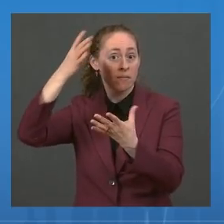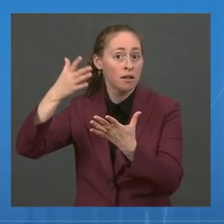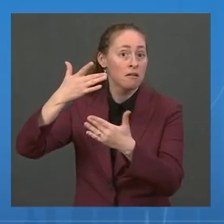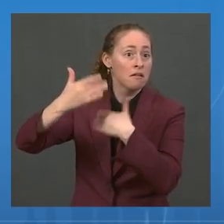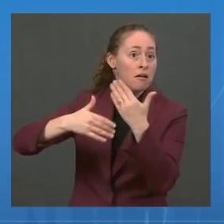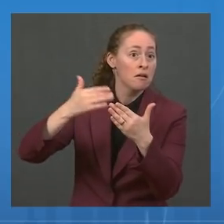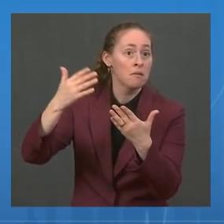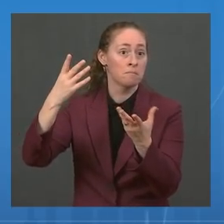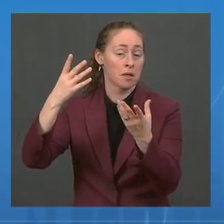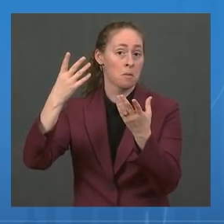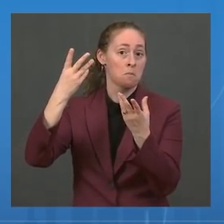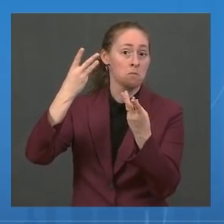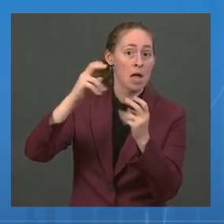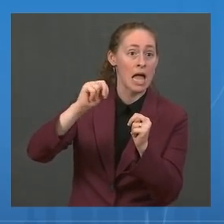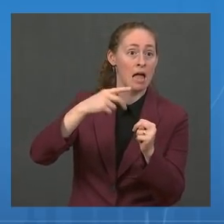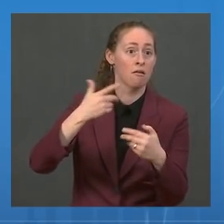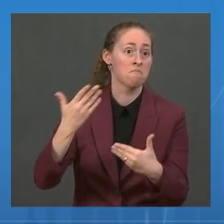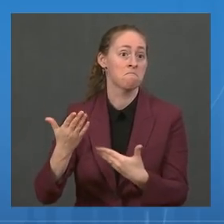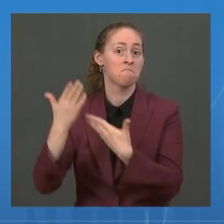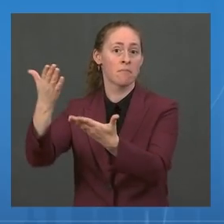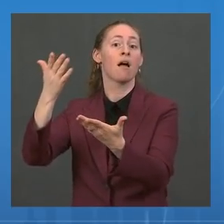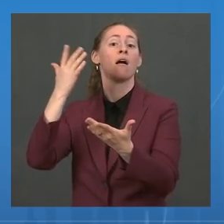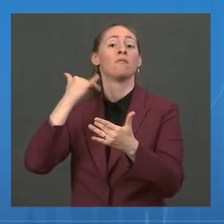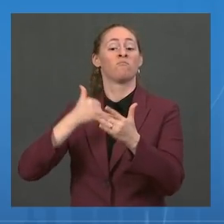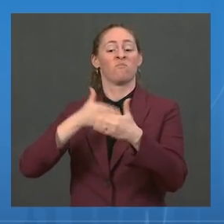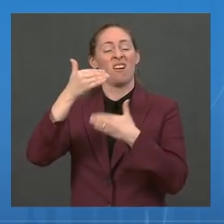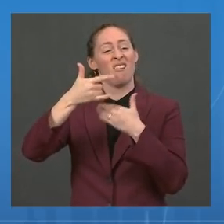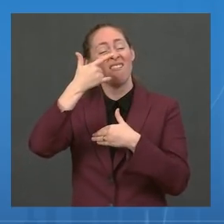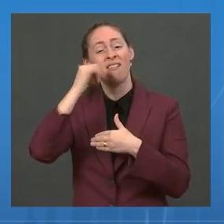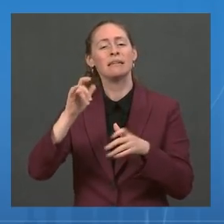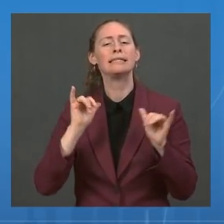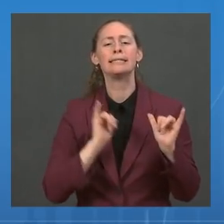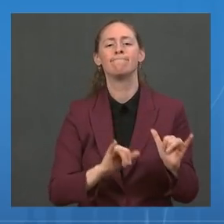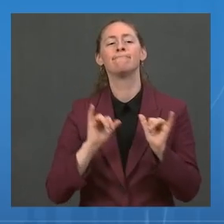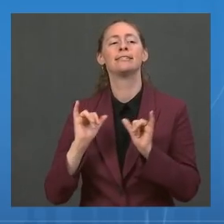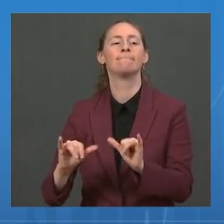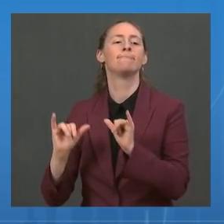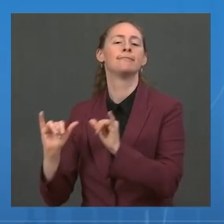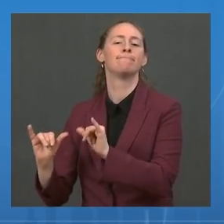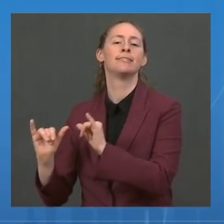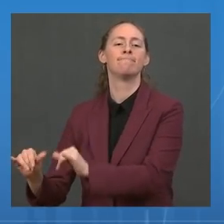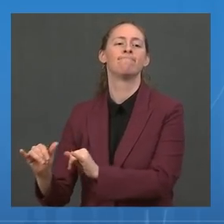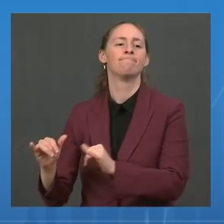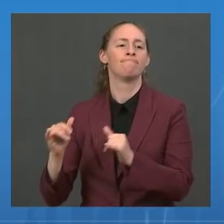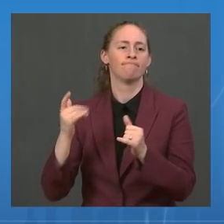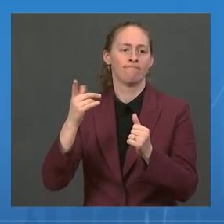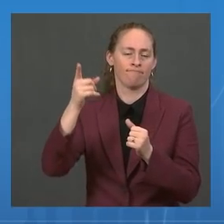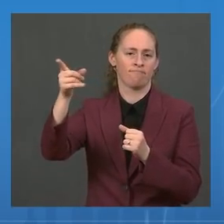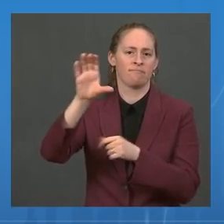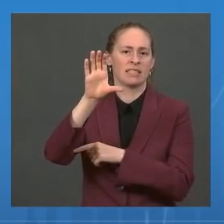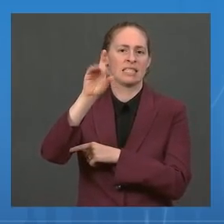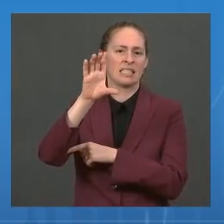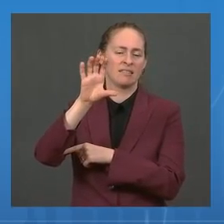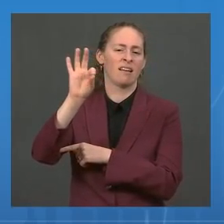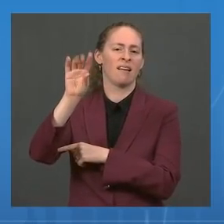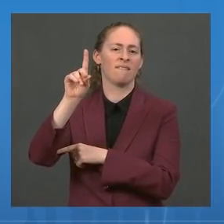then we go through the same process of getting the recommendation for its usage through the CDC. Thank you. Mr. Zients: So, as to the second part